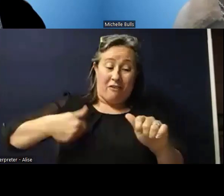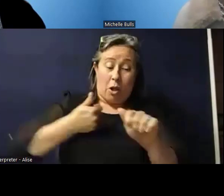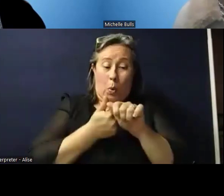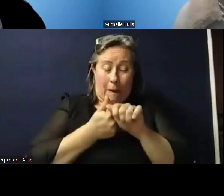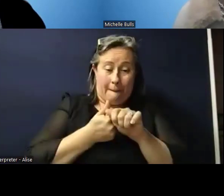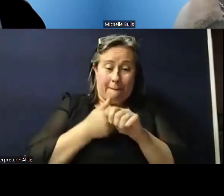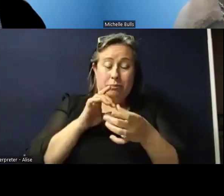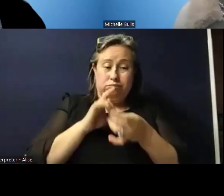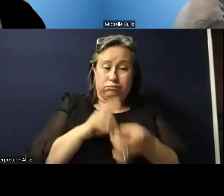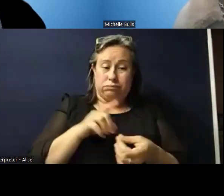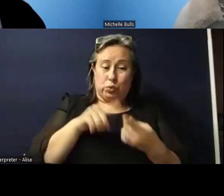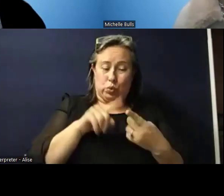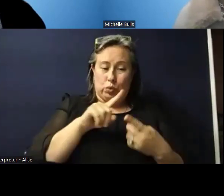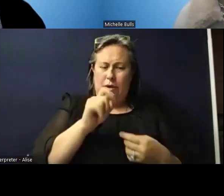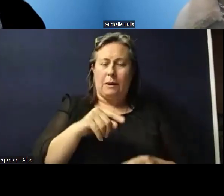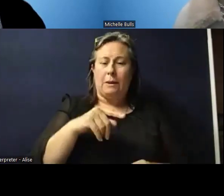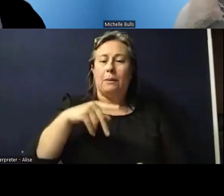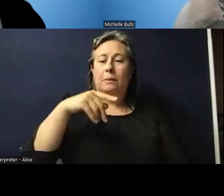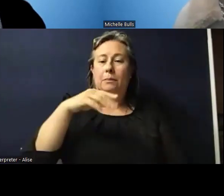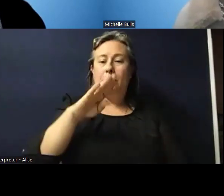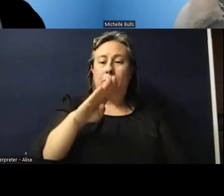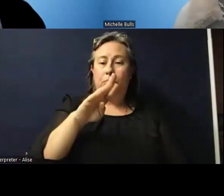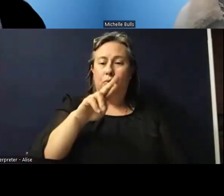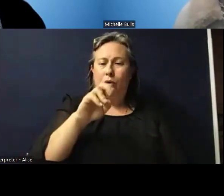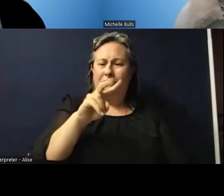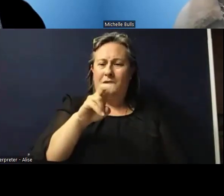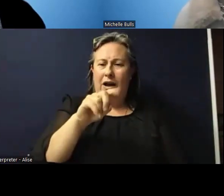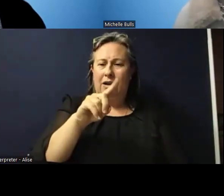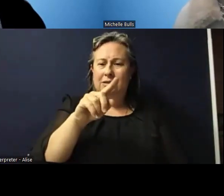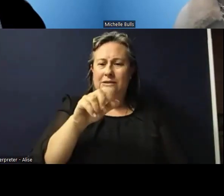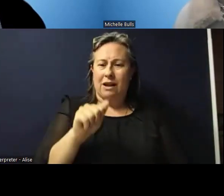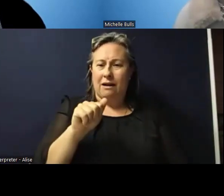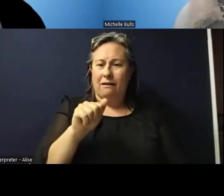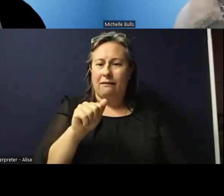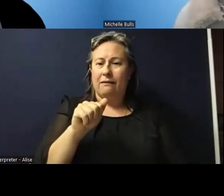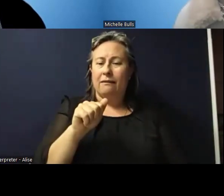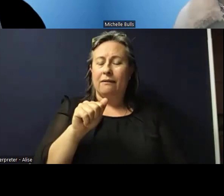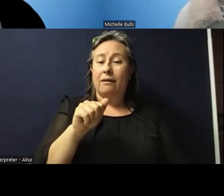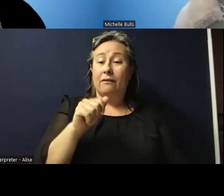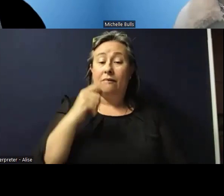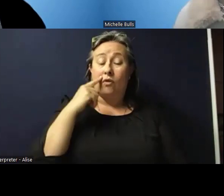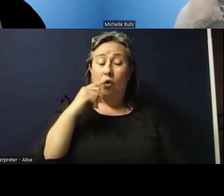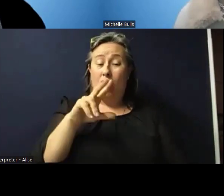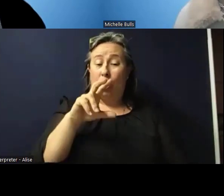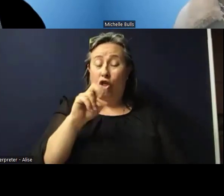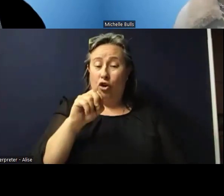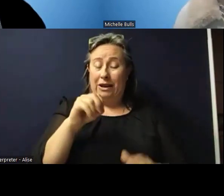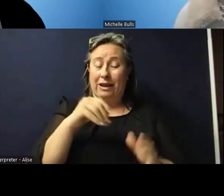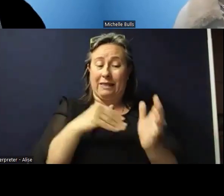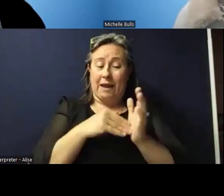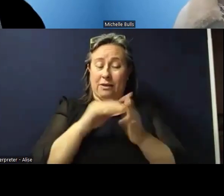is, is the FFATA reporting for a sub for $30,000 a year or more,